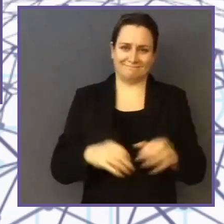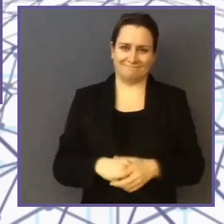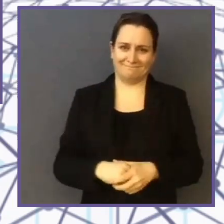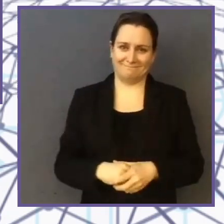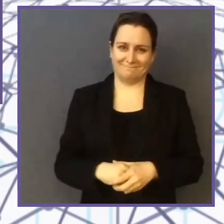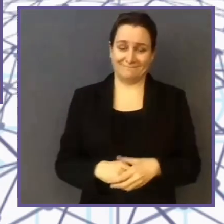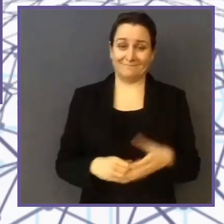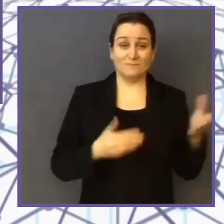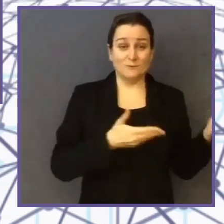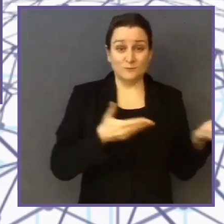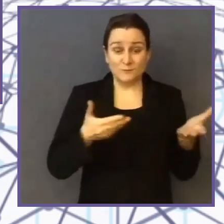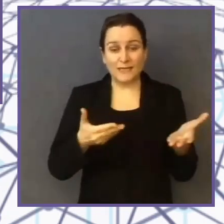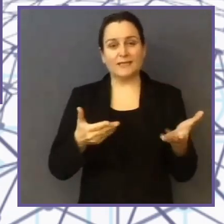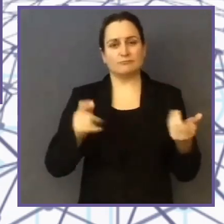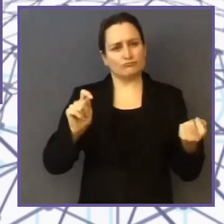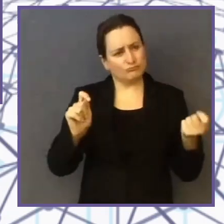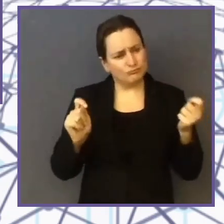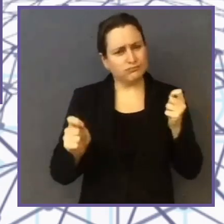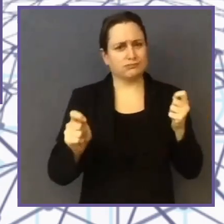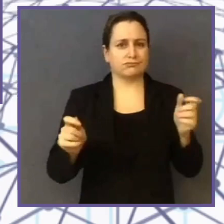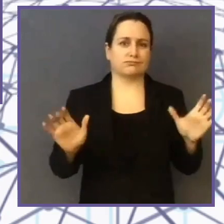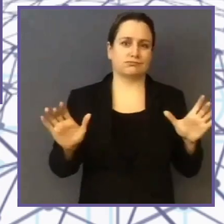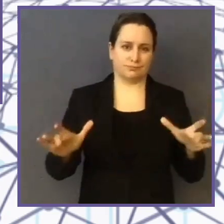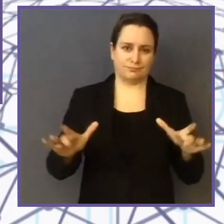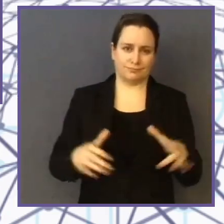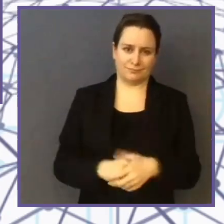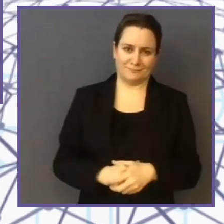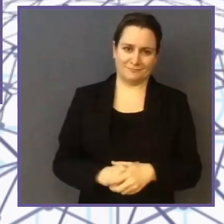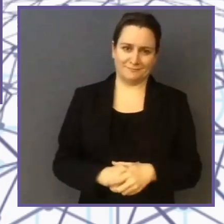And your collective efforts, whether you're over there across the pond in